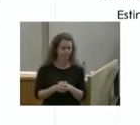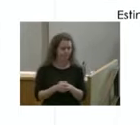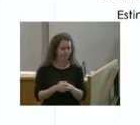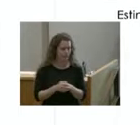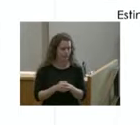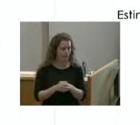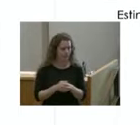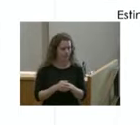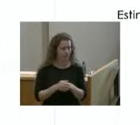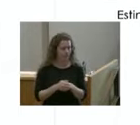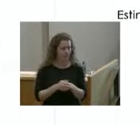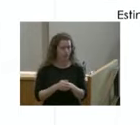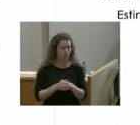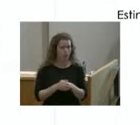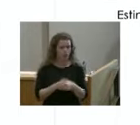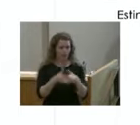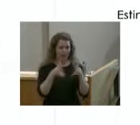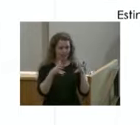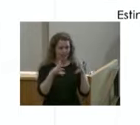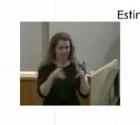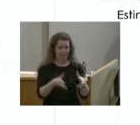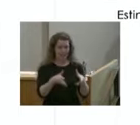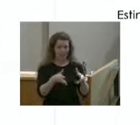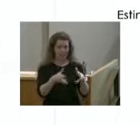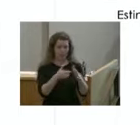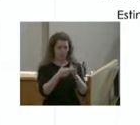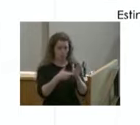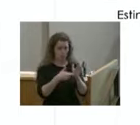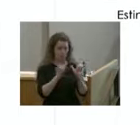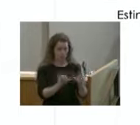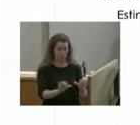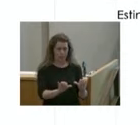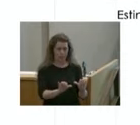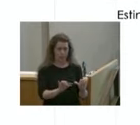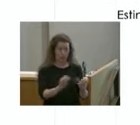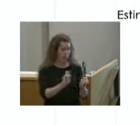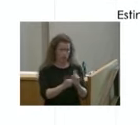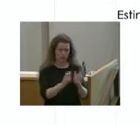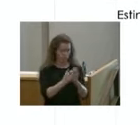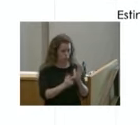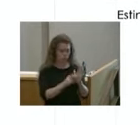leave everything in place this is what we'll see. We see this plays out over a